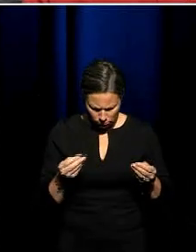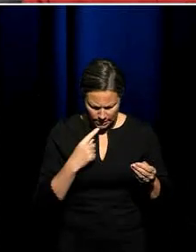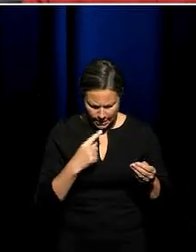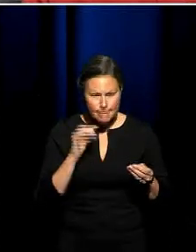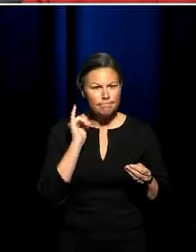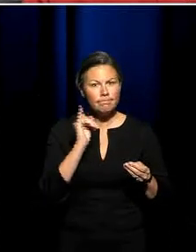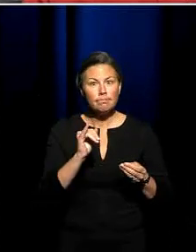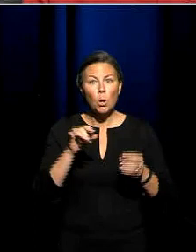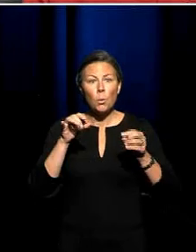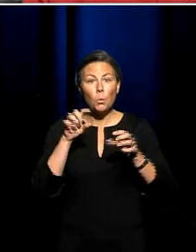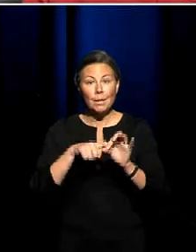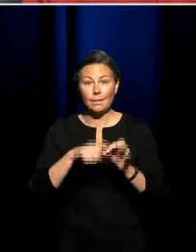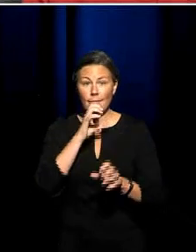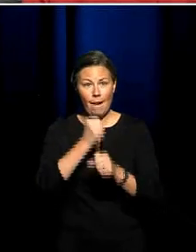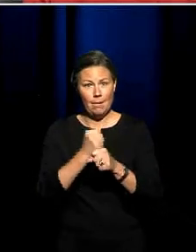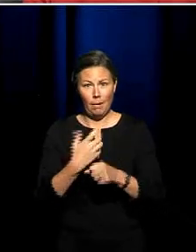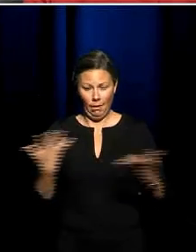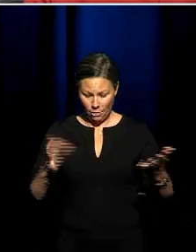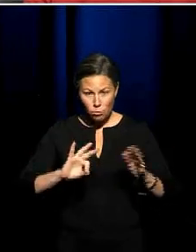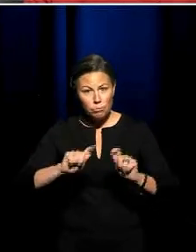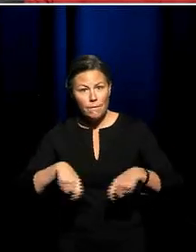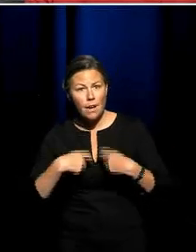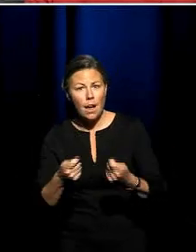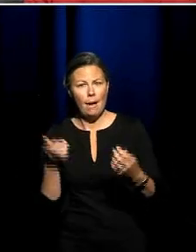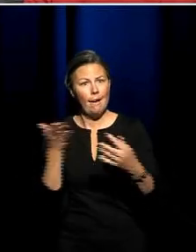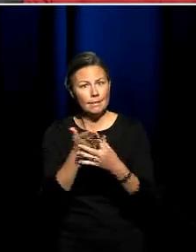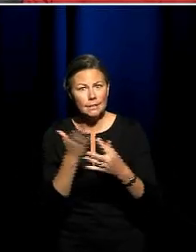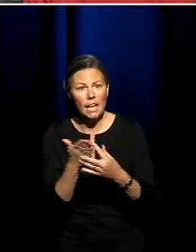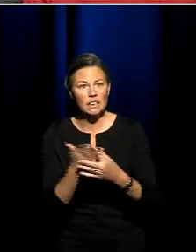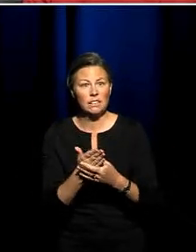provide an accessible front entrance to the centre was a breach of the